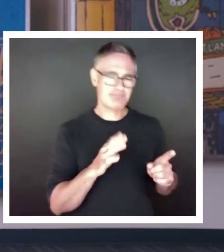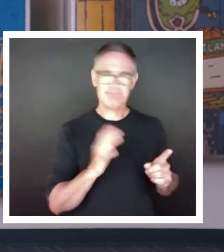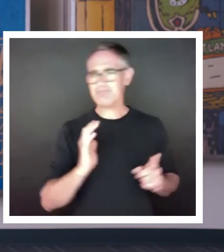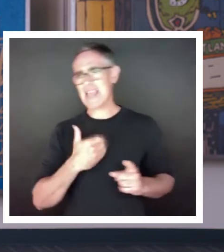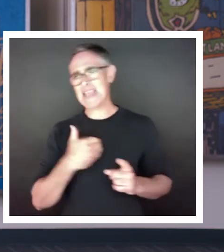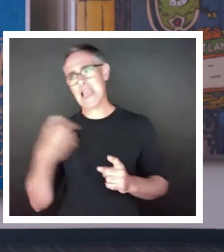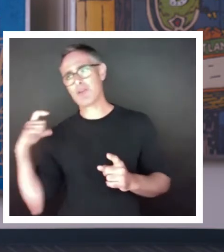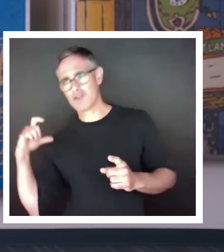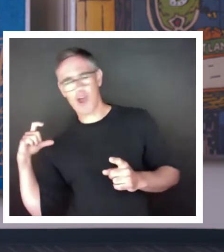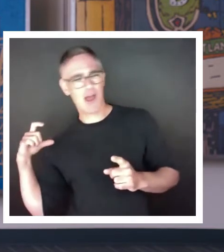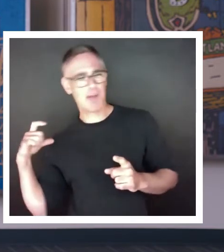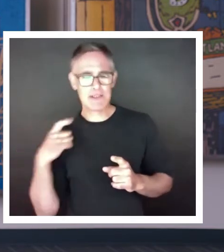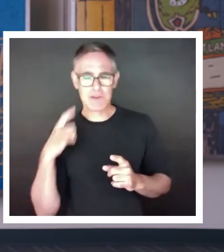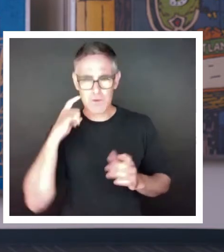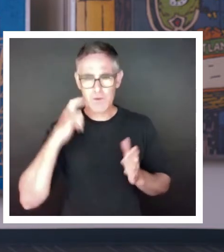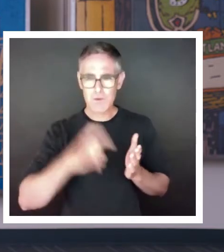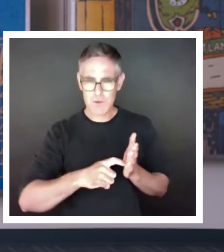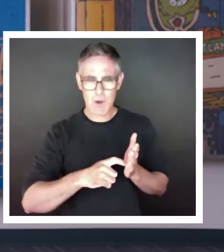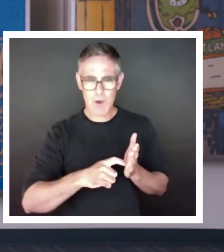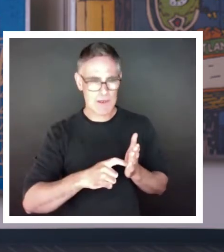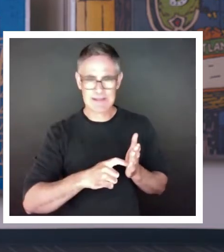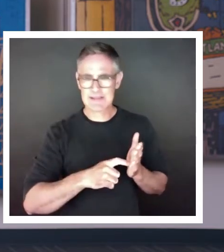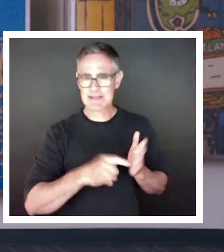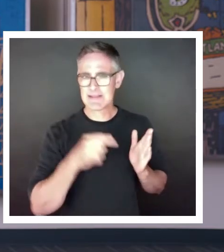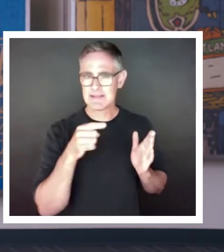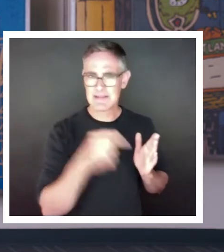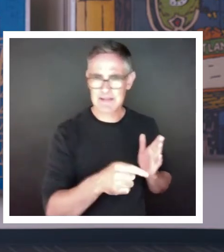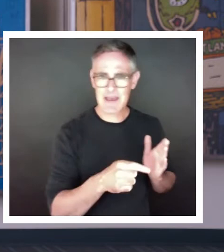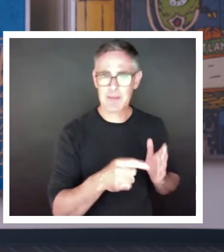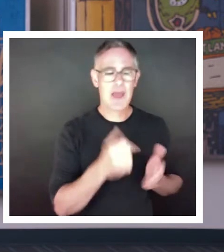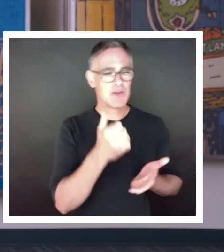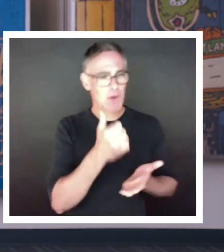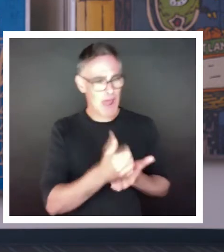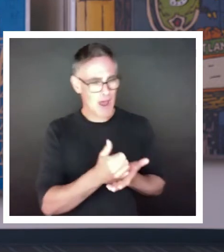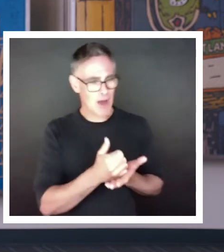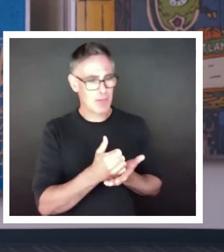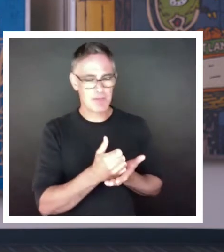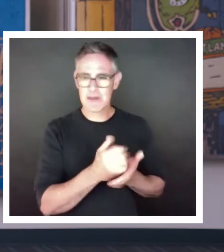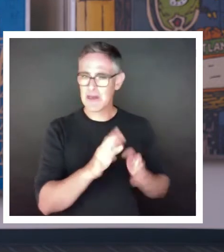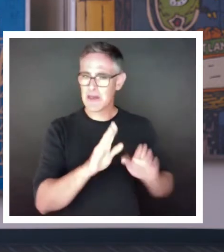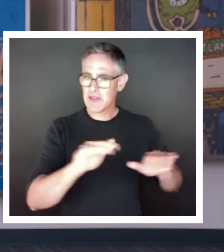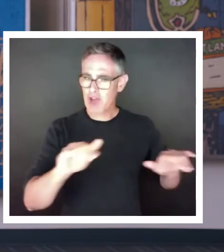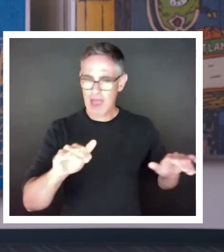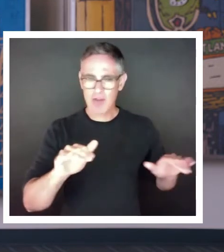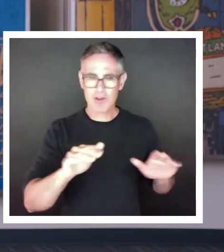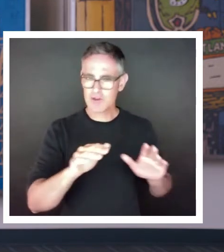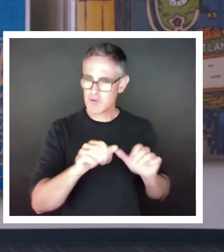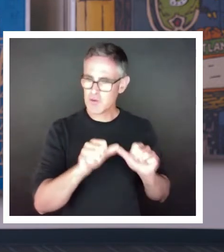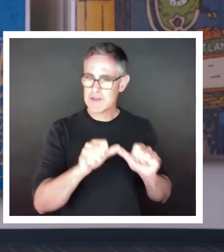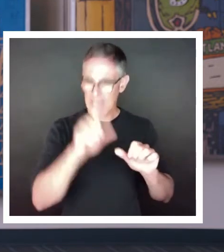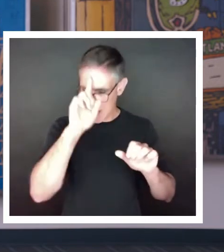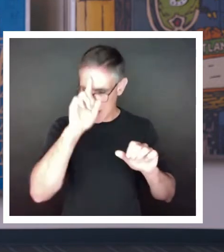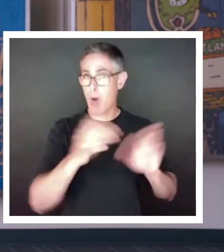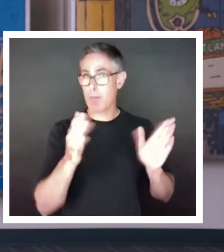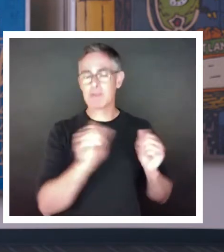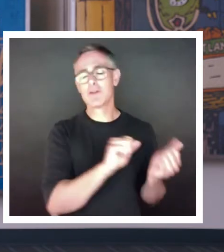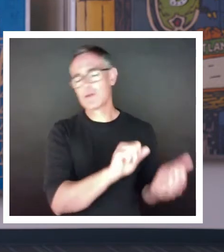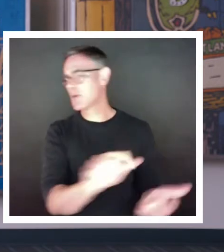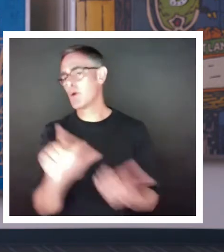and responsibilities to carry out, to help the child stay open. You see we are all born wanting to live with.